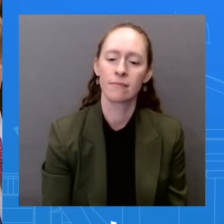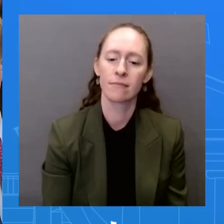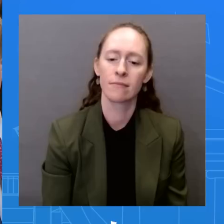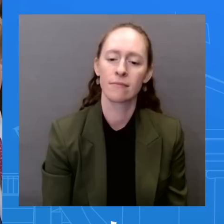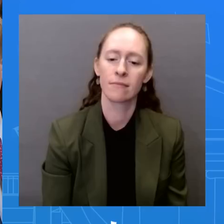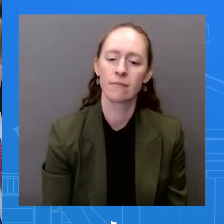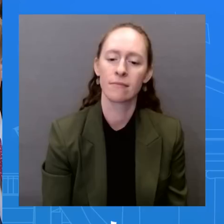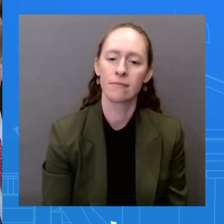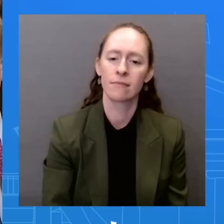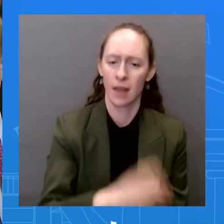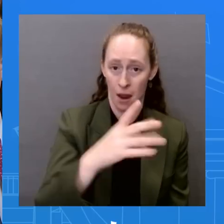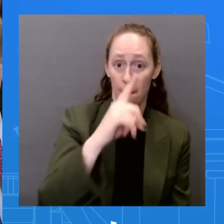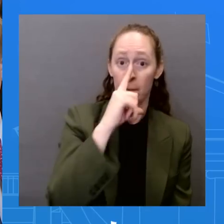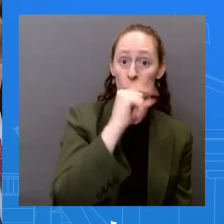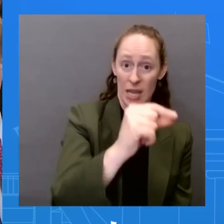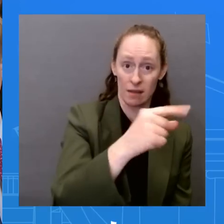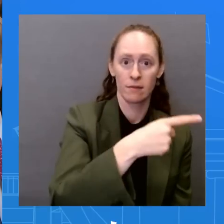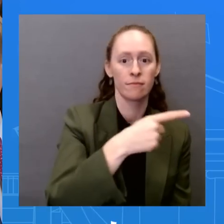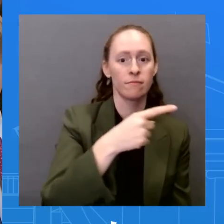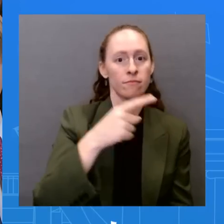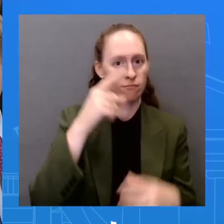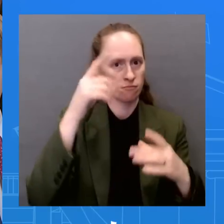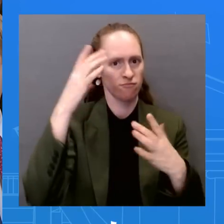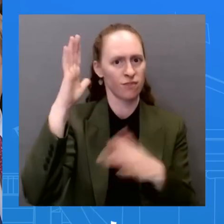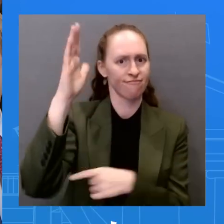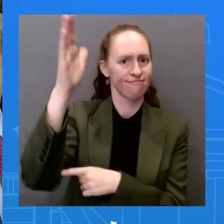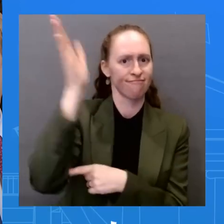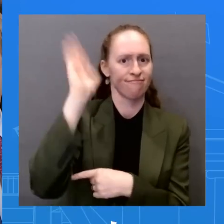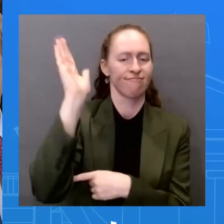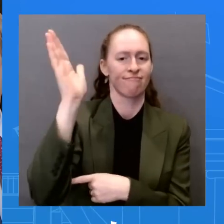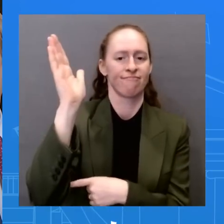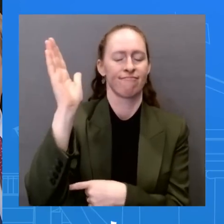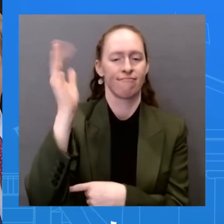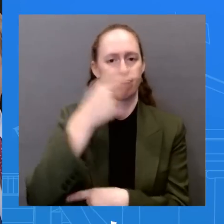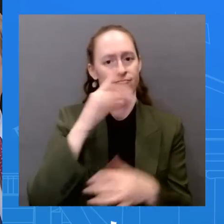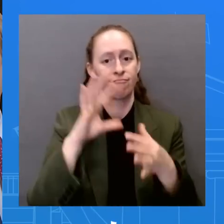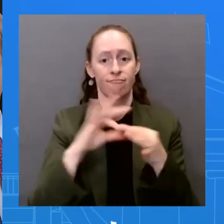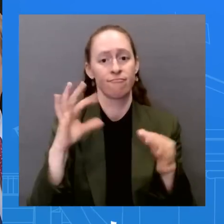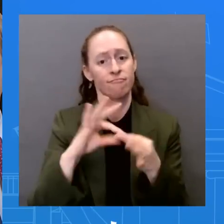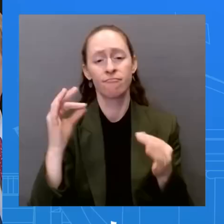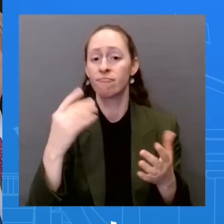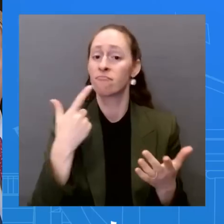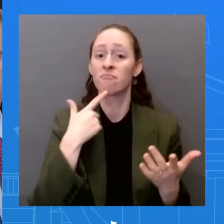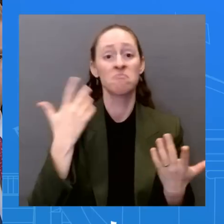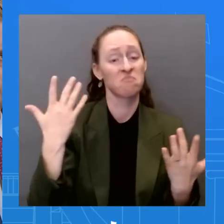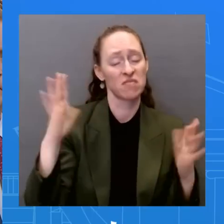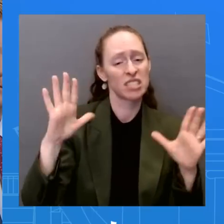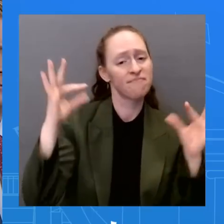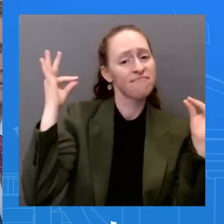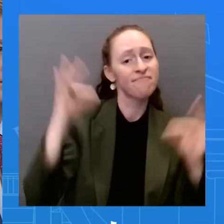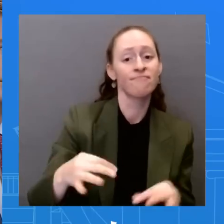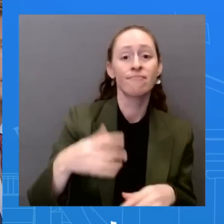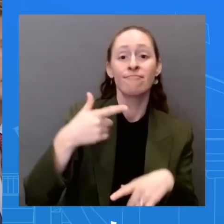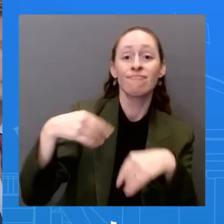he threatened to cut off all energy exports to the West if the U.S. proceeded with its gas cap.